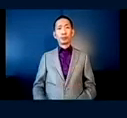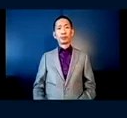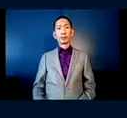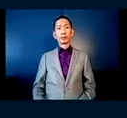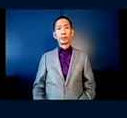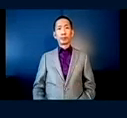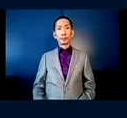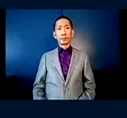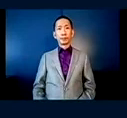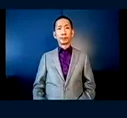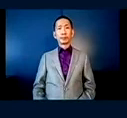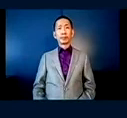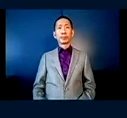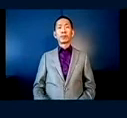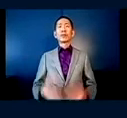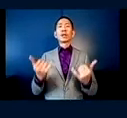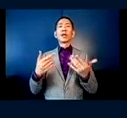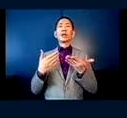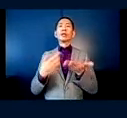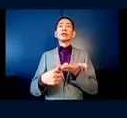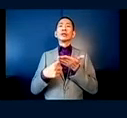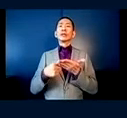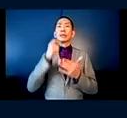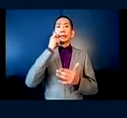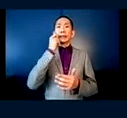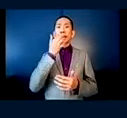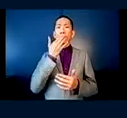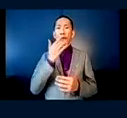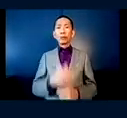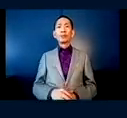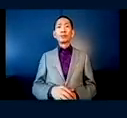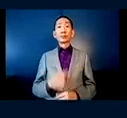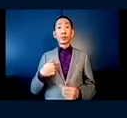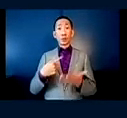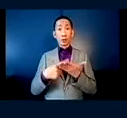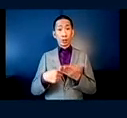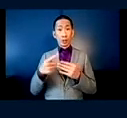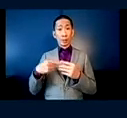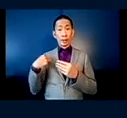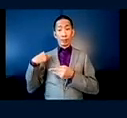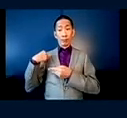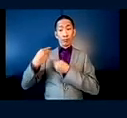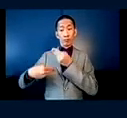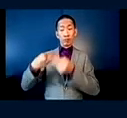LEAD TO POOR OUTCOMES ALSO. NEXT SLIDE. SO LET'S TALK ABOUT SKIN COLOR REAL QUICK.